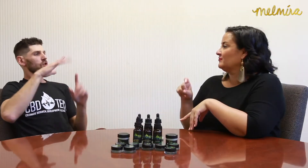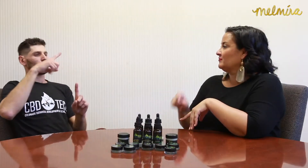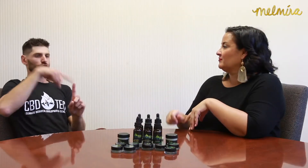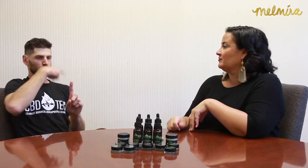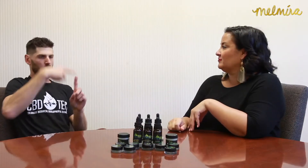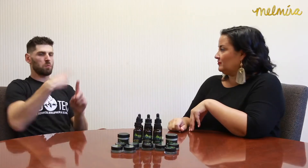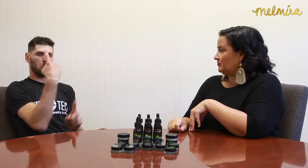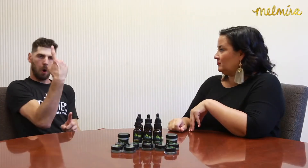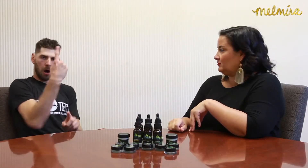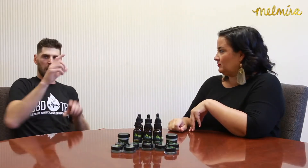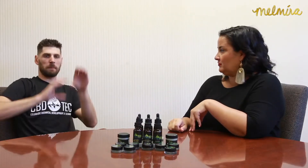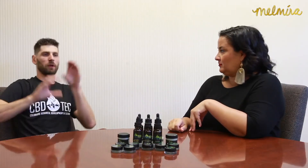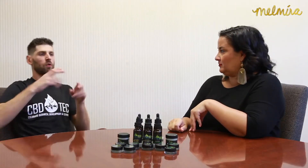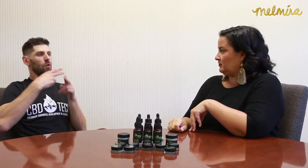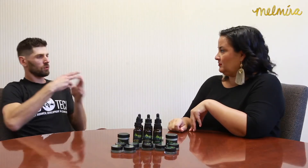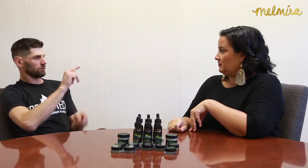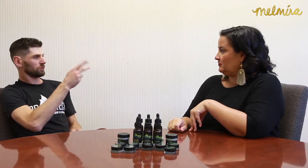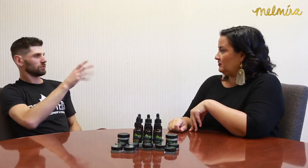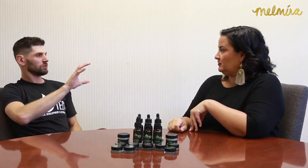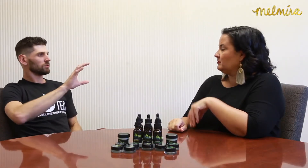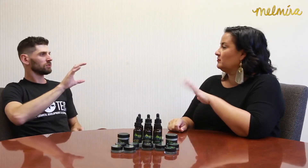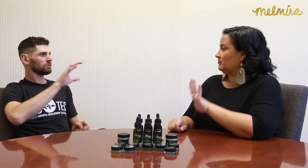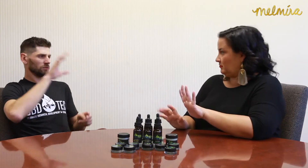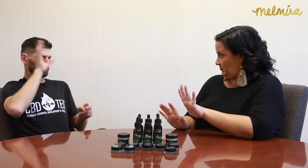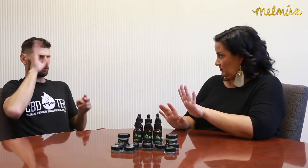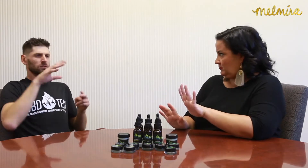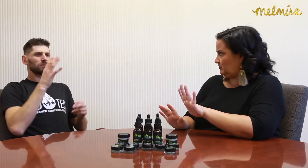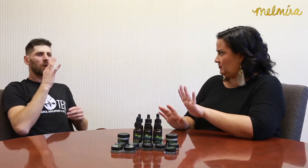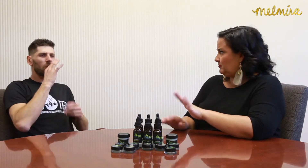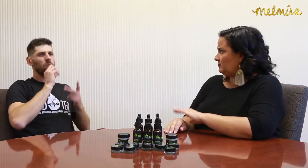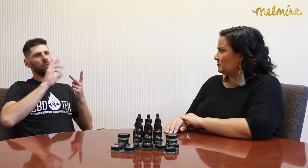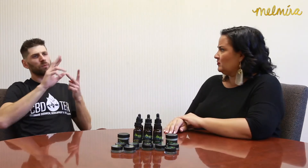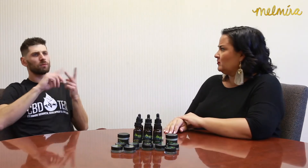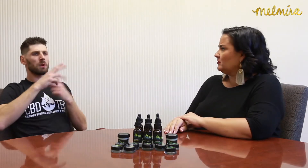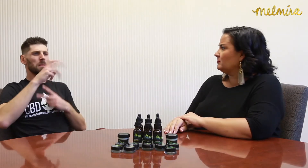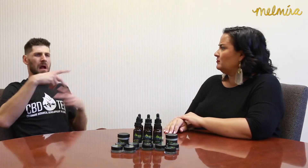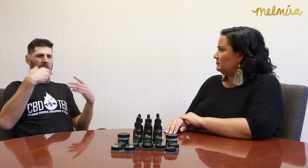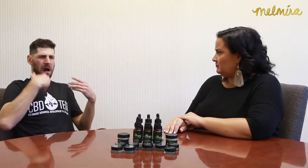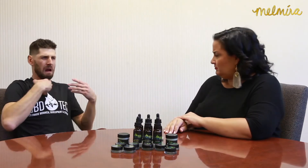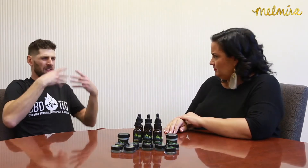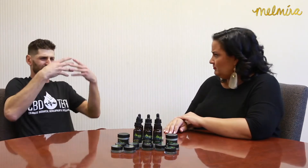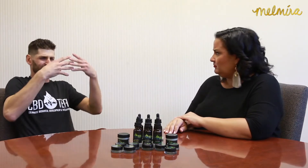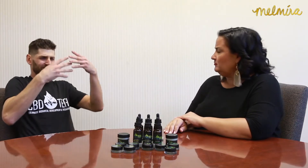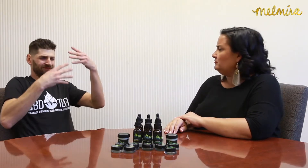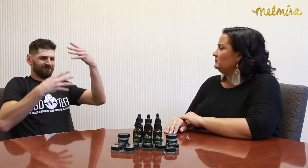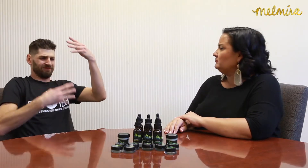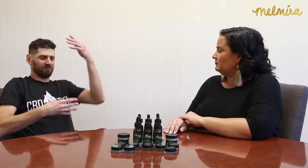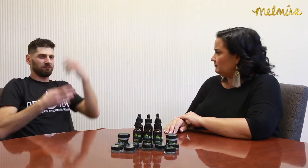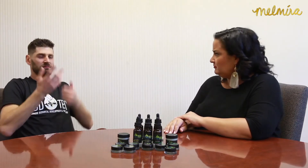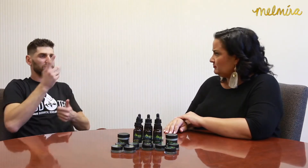They should be targeting one chemical called THC. You know, pot and hemp have countless chemicals including